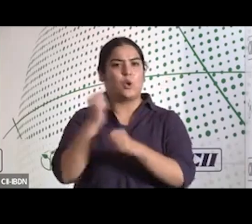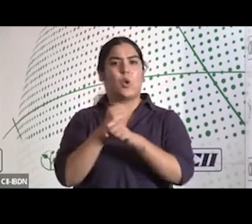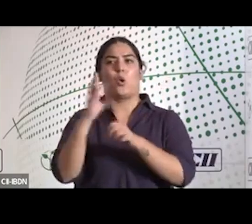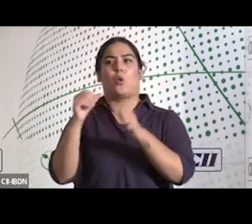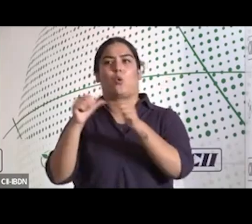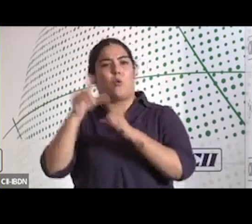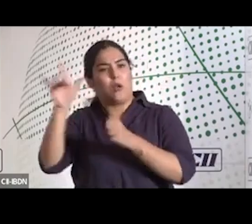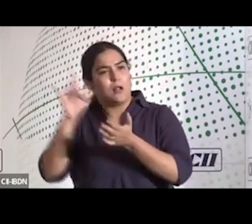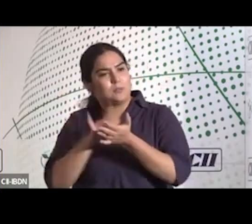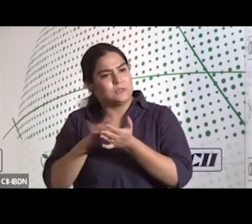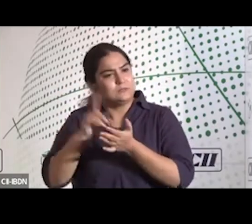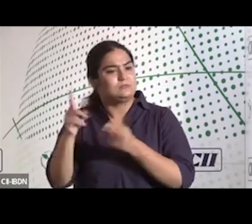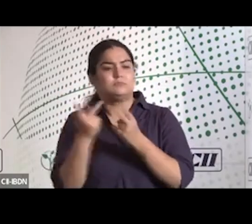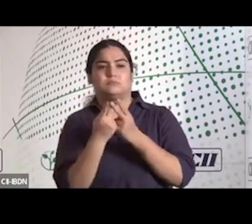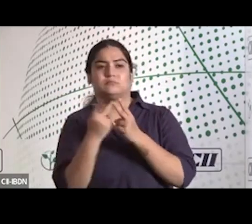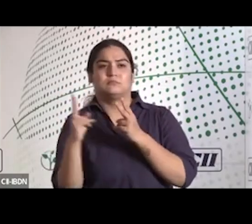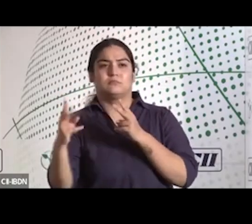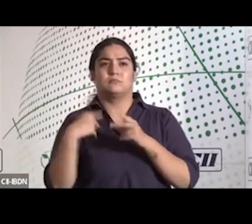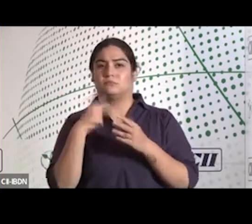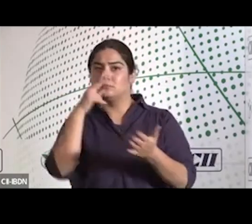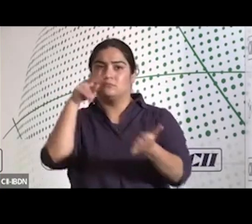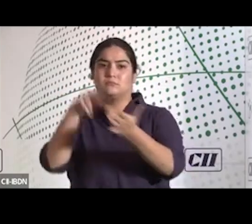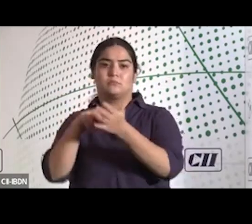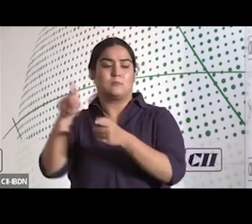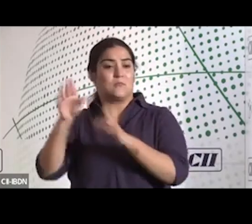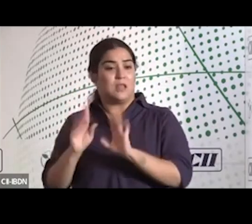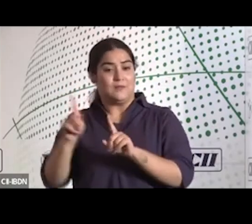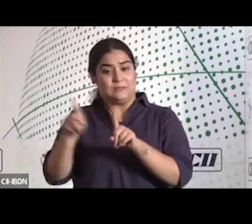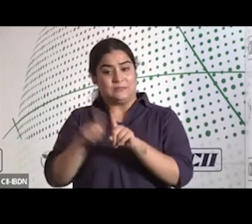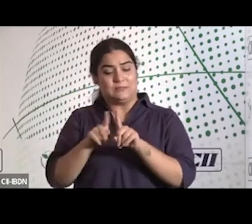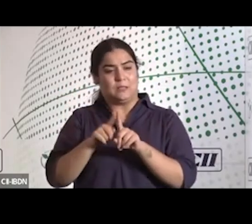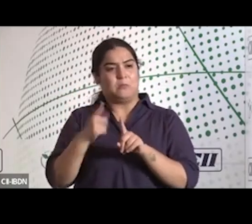and one of the which is quite an obvious miss